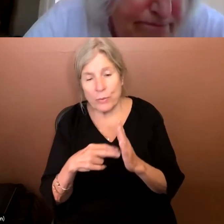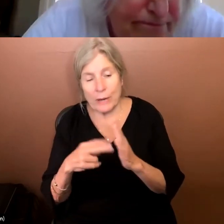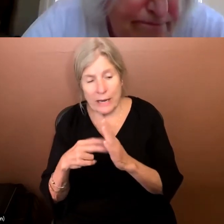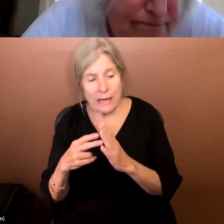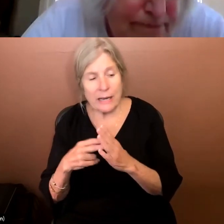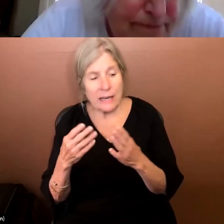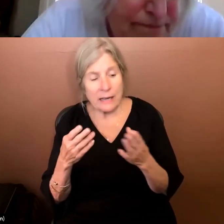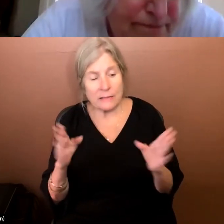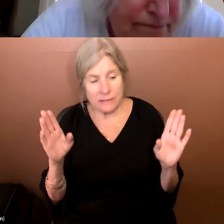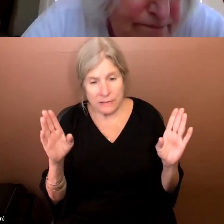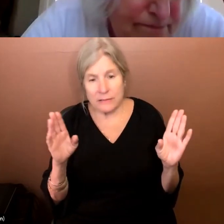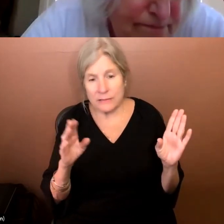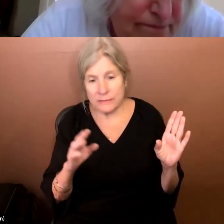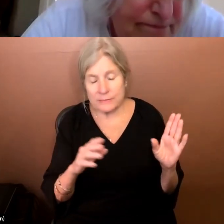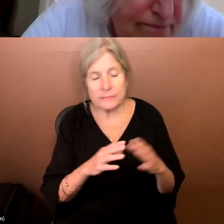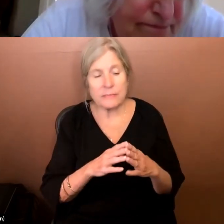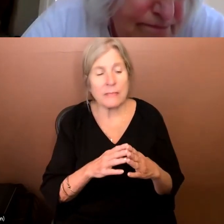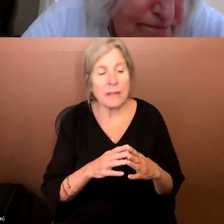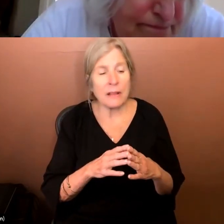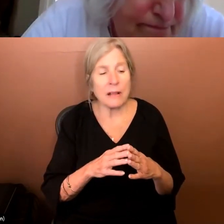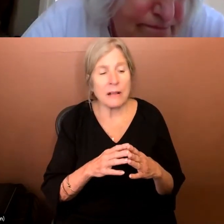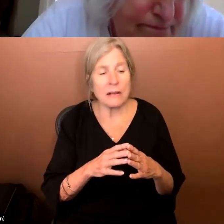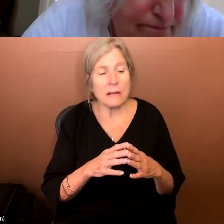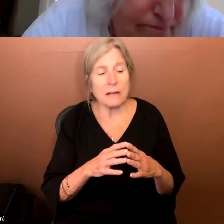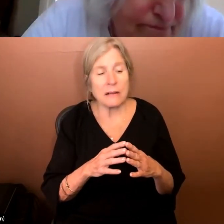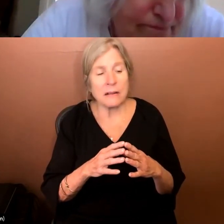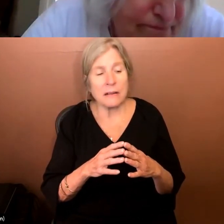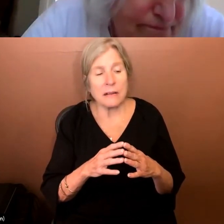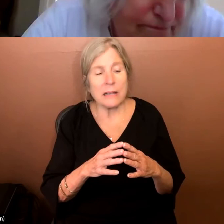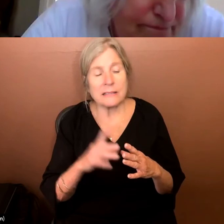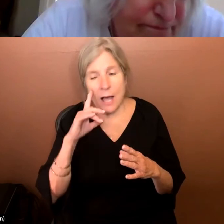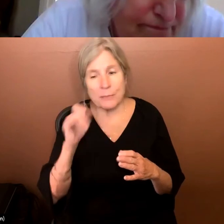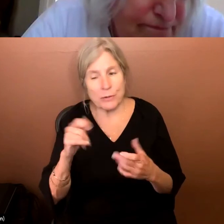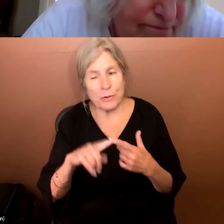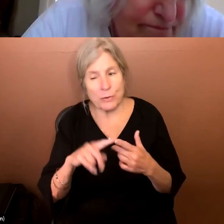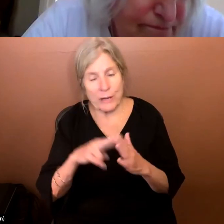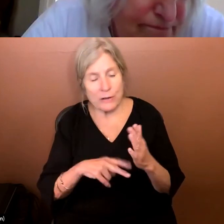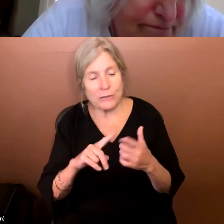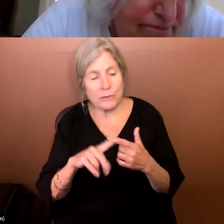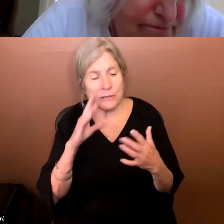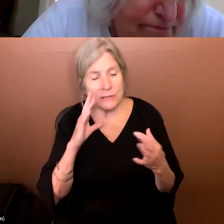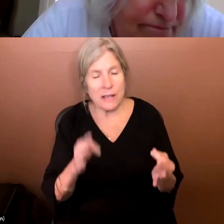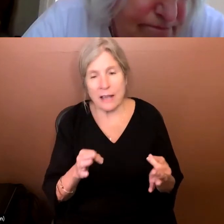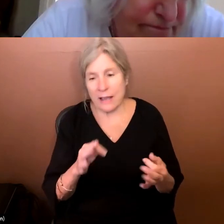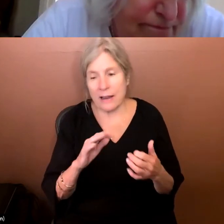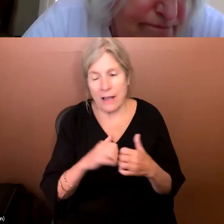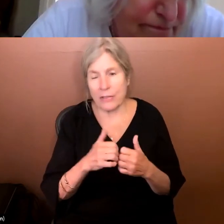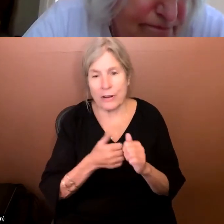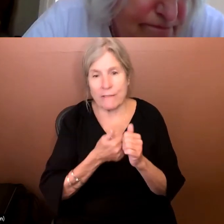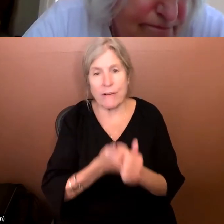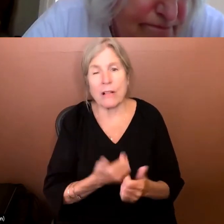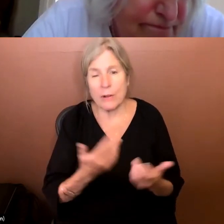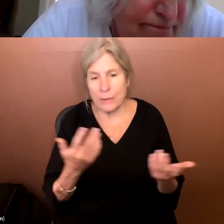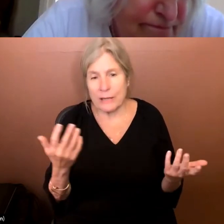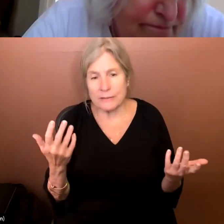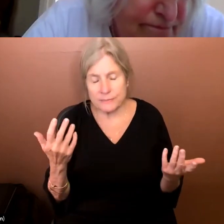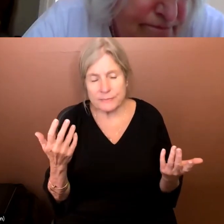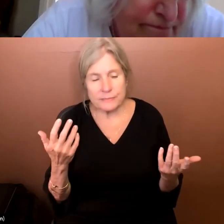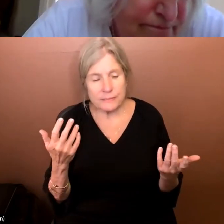should be up to the reader to decide if they are going to follow the suggestion or not. This